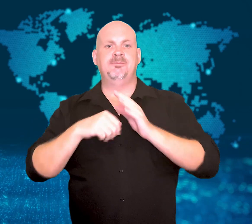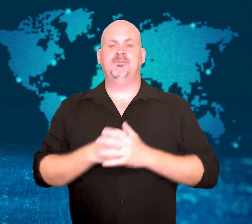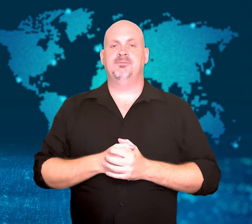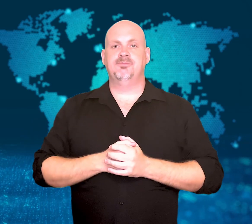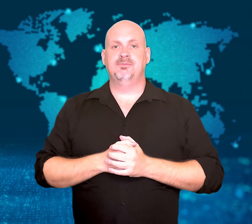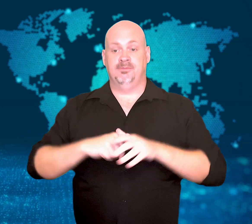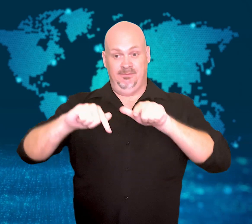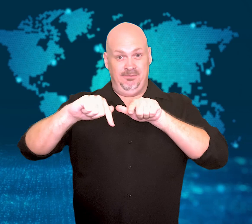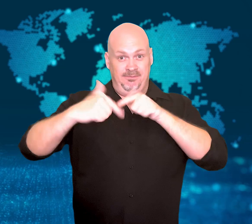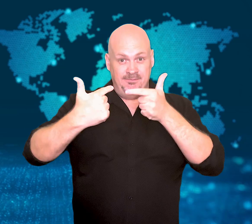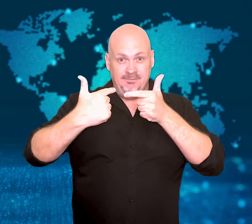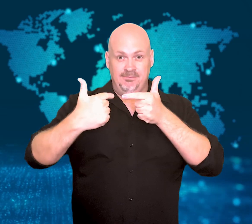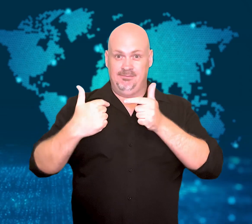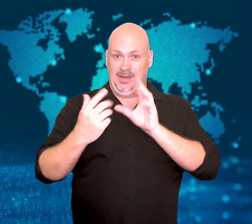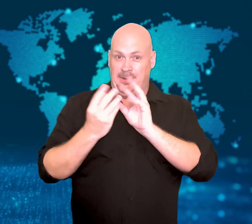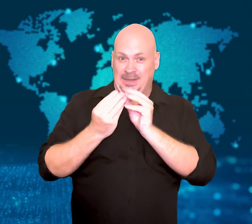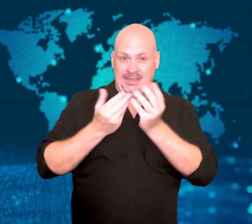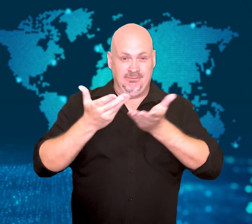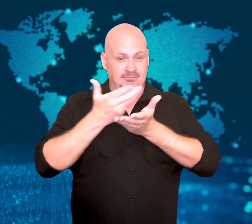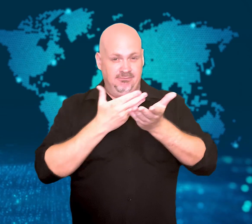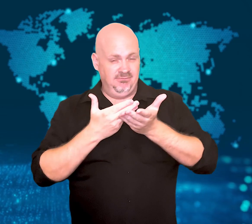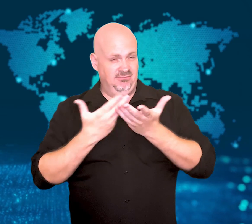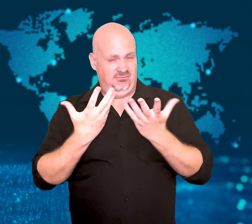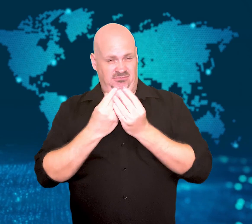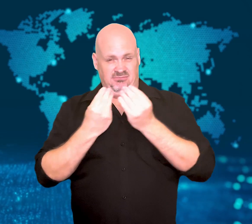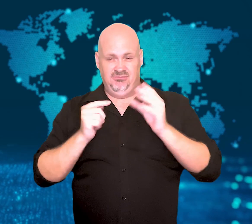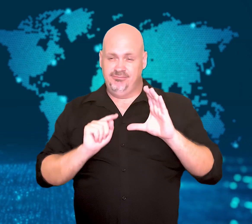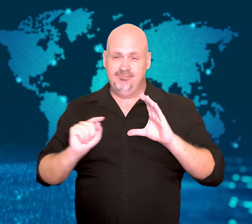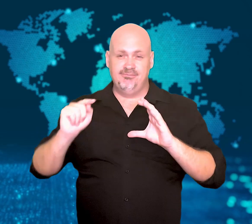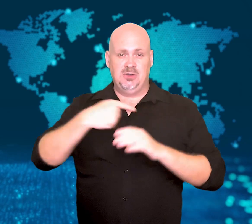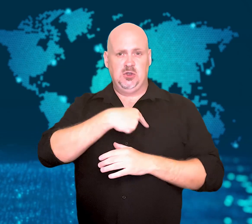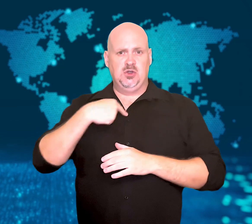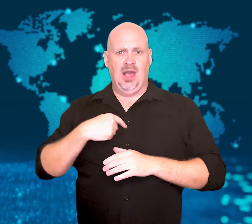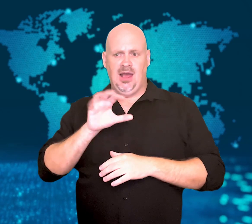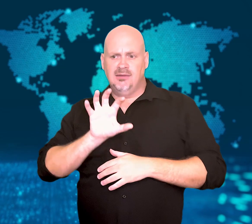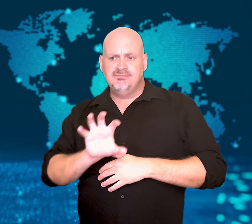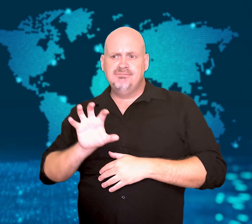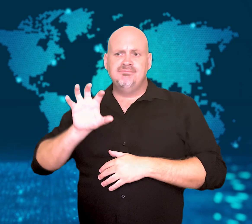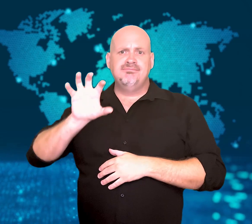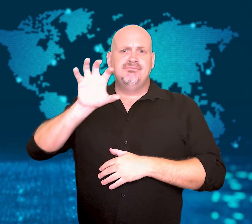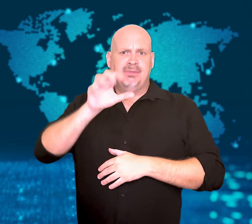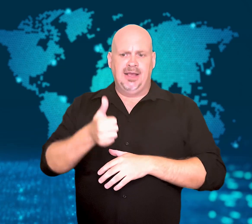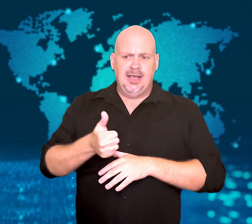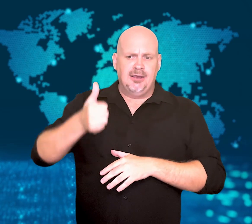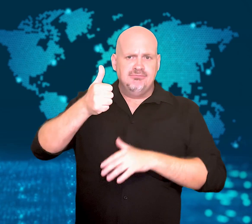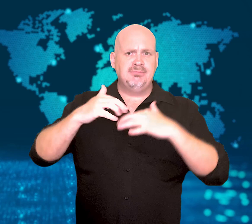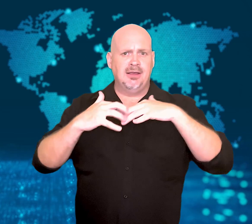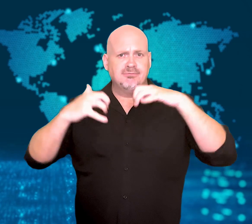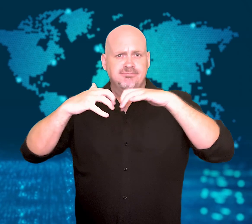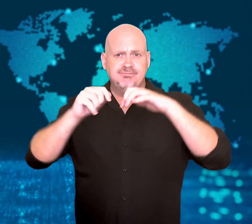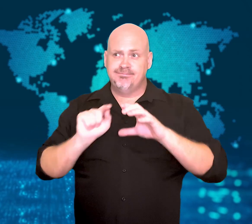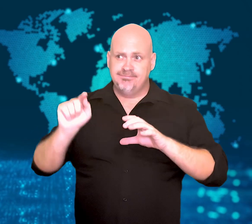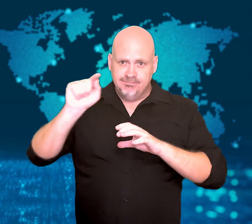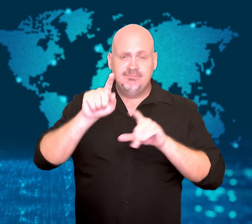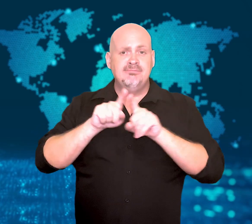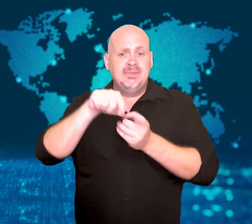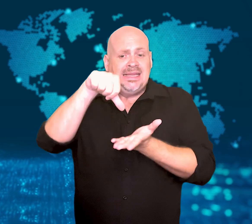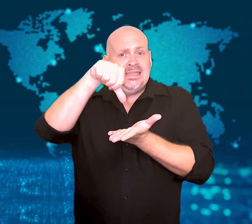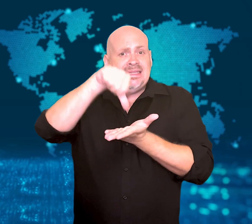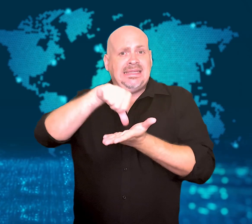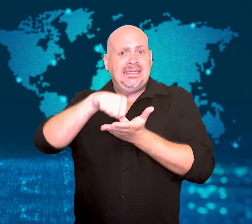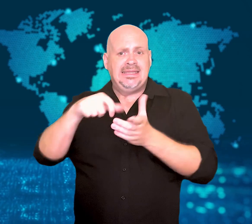as they discussed new measures to stabilize China's economy.